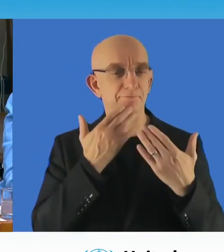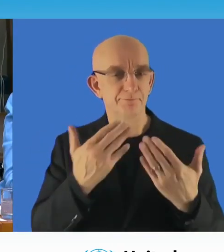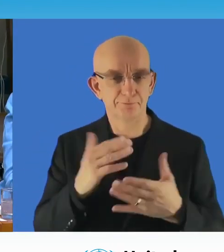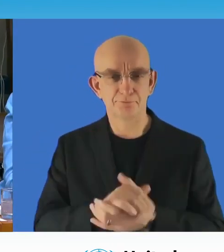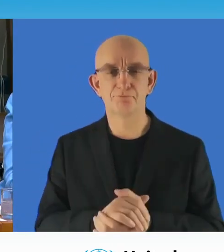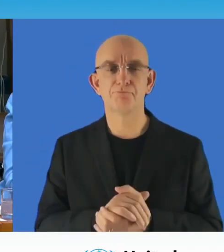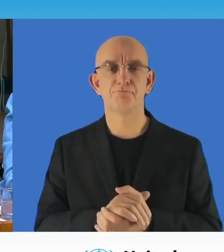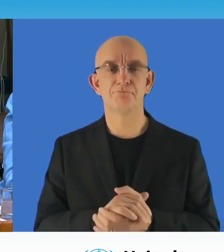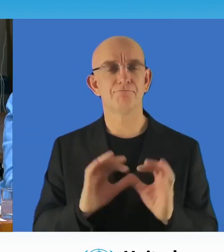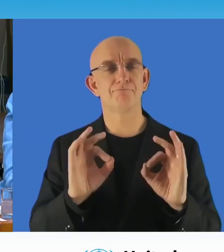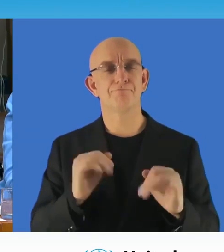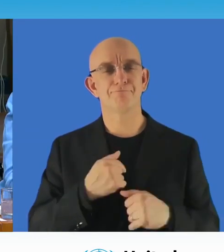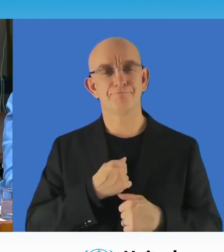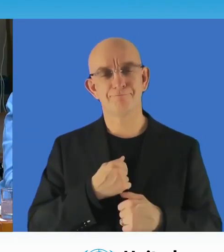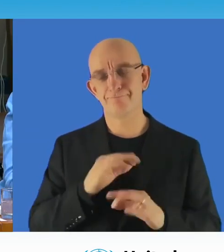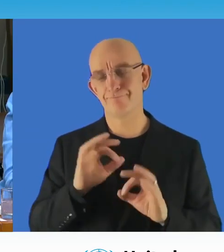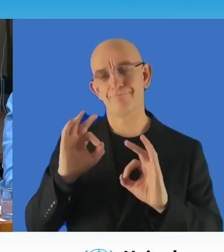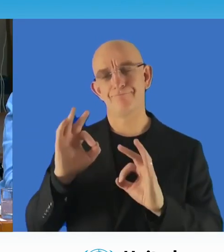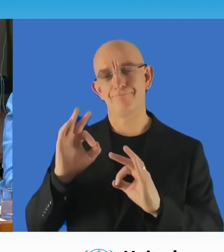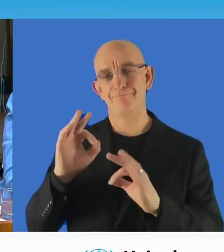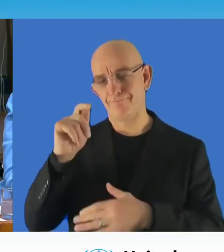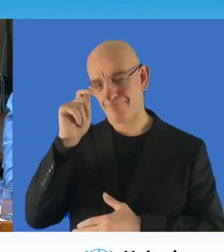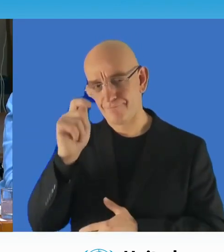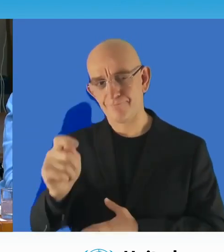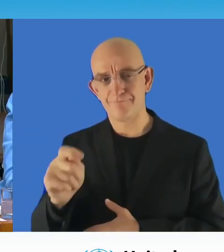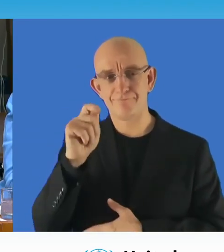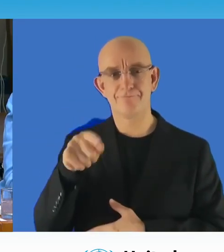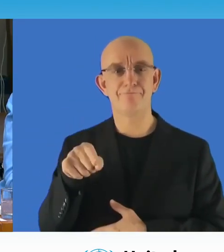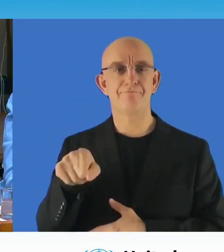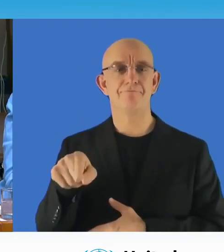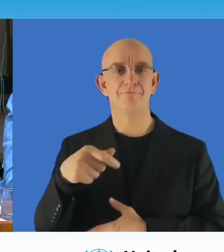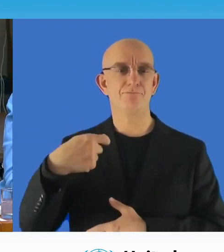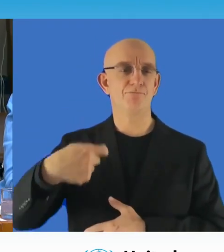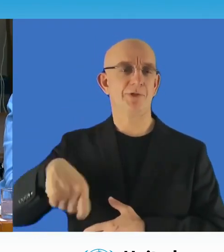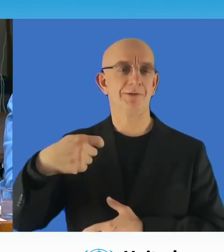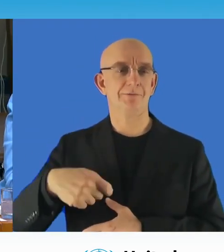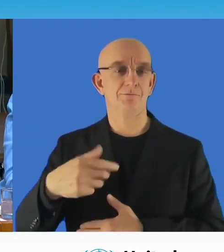conference of State parties to the convention on the rights of persons with disabilities for